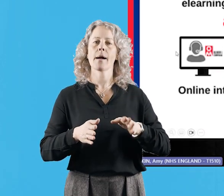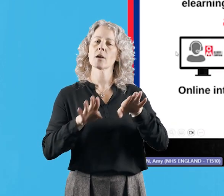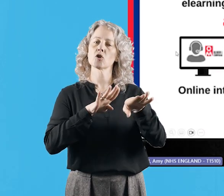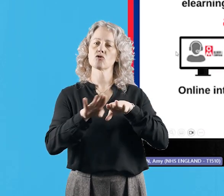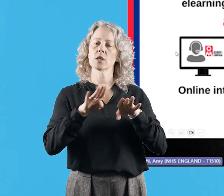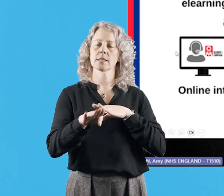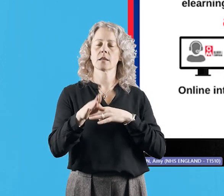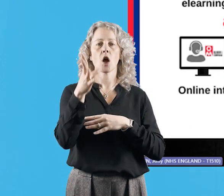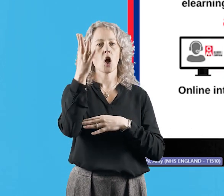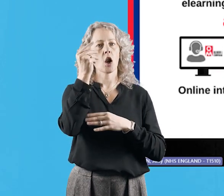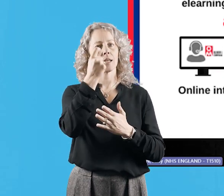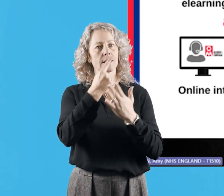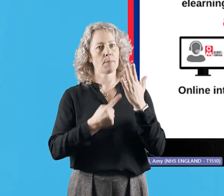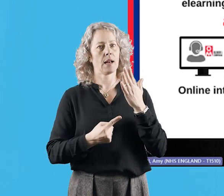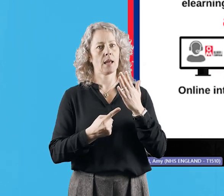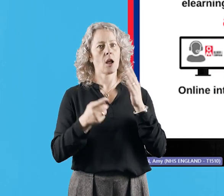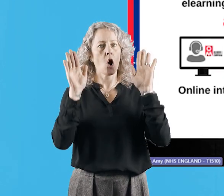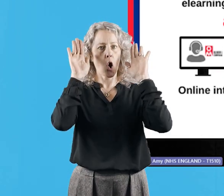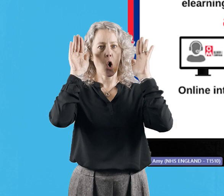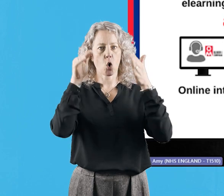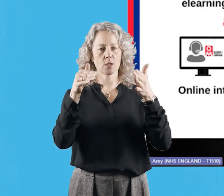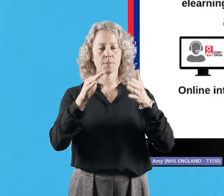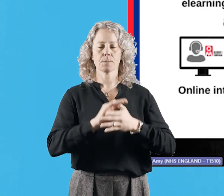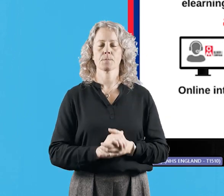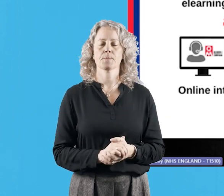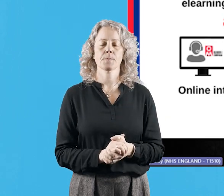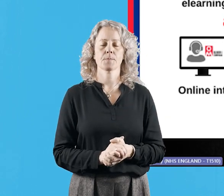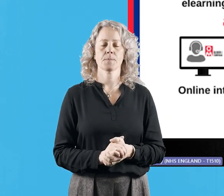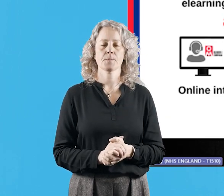learning disability and autism is now five years along its journey.